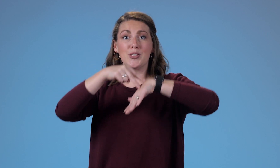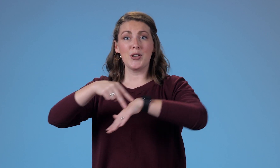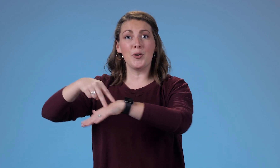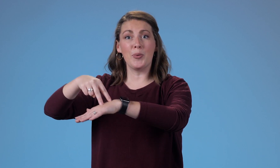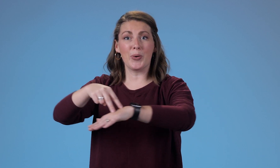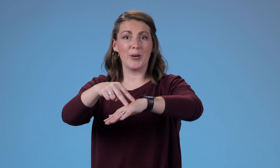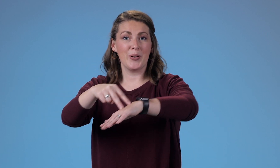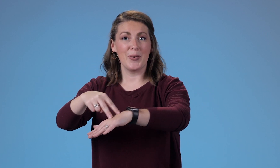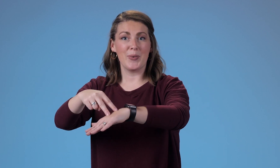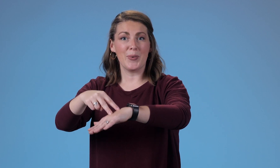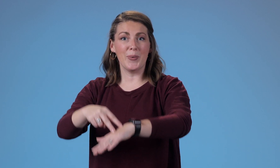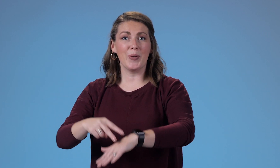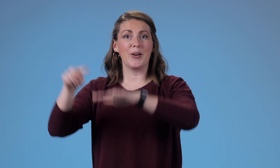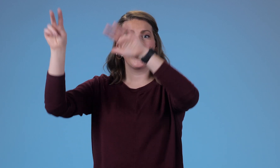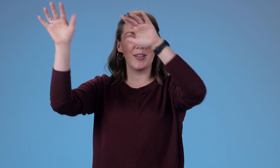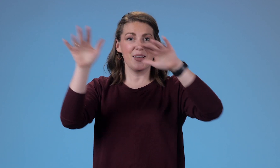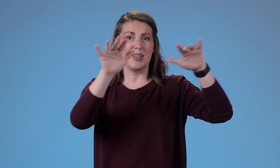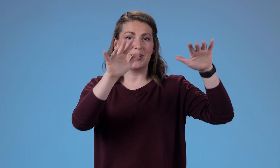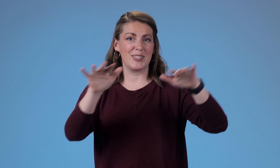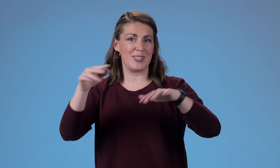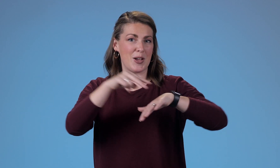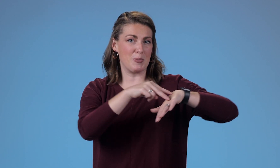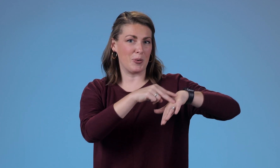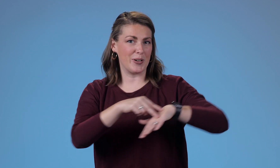SNOWBOARD or SNOWBOARD